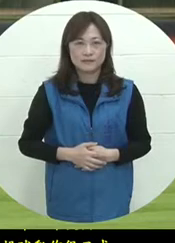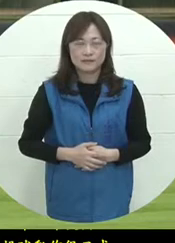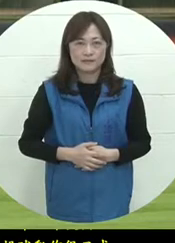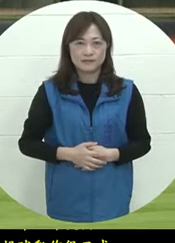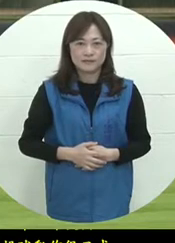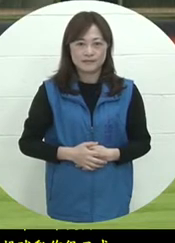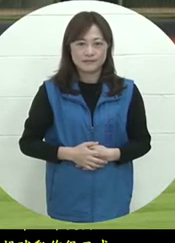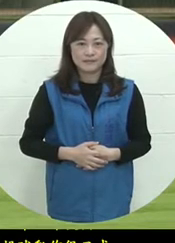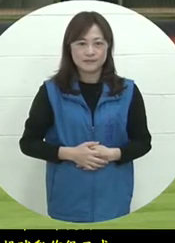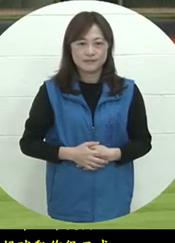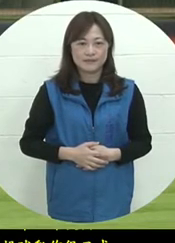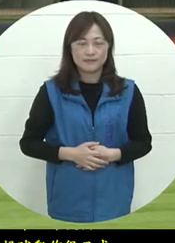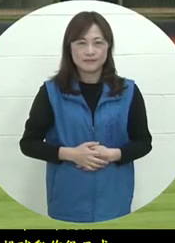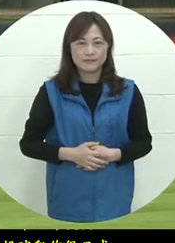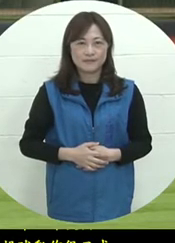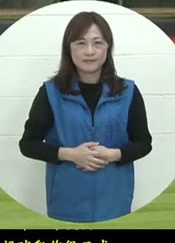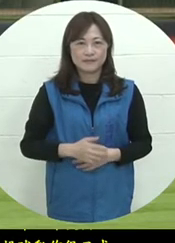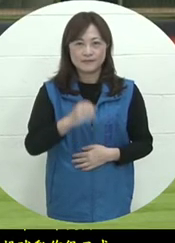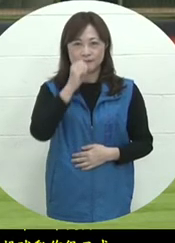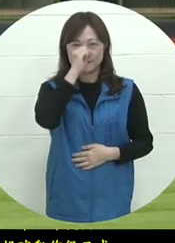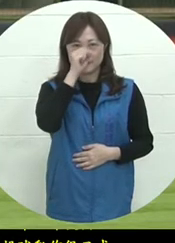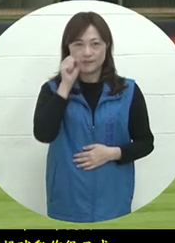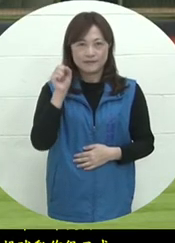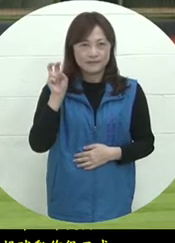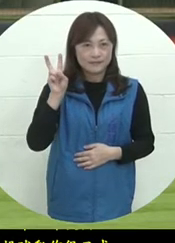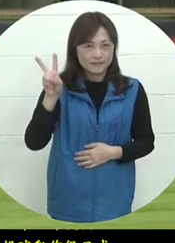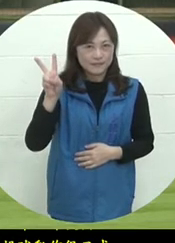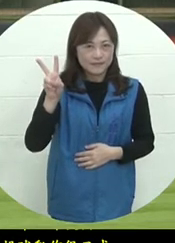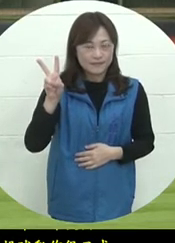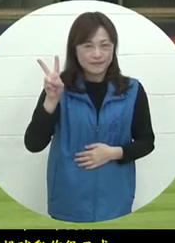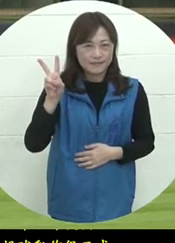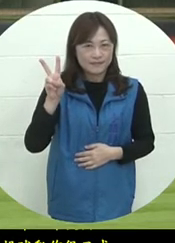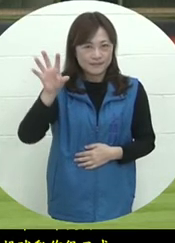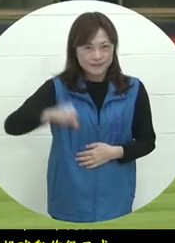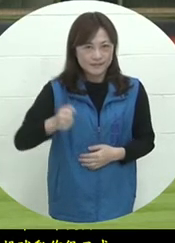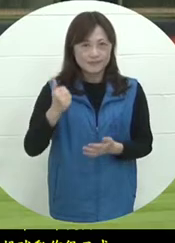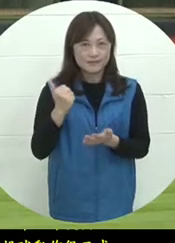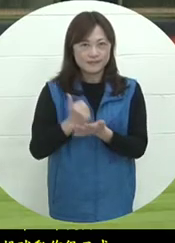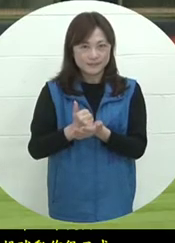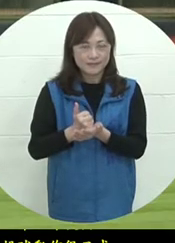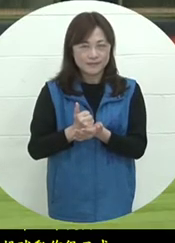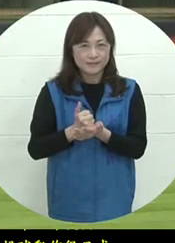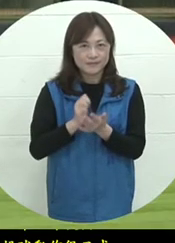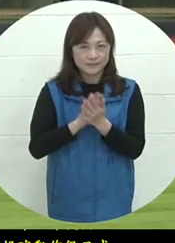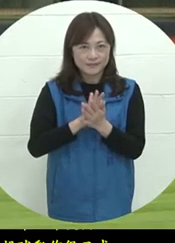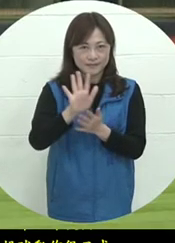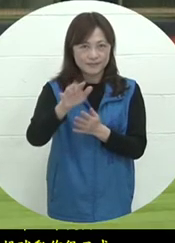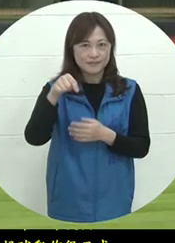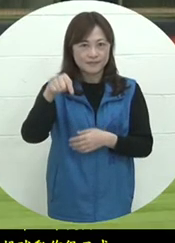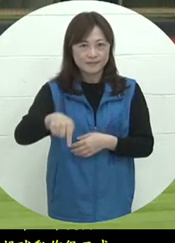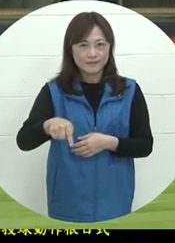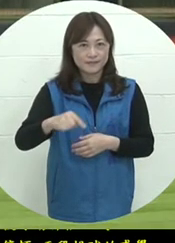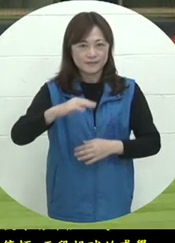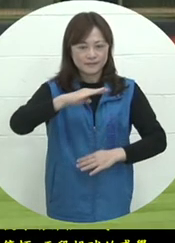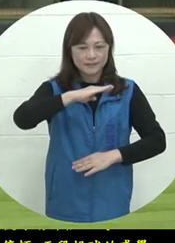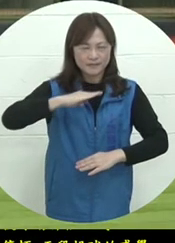then it starts after the good ball is obtained. There is this kind of bait ball on the edge of the good ball